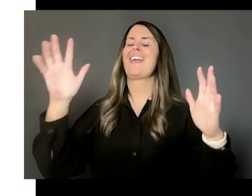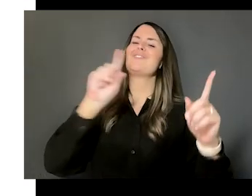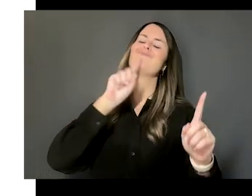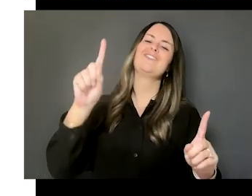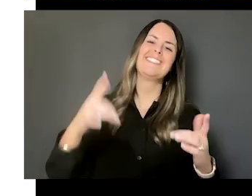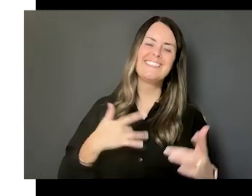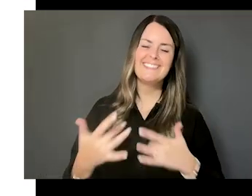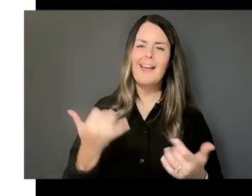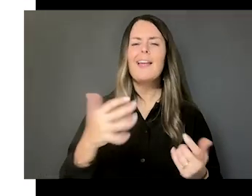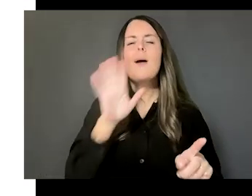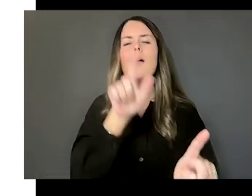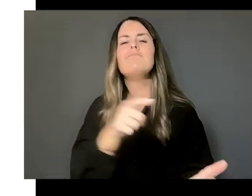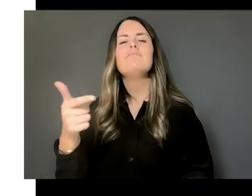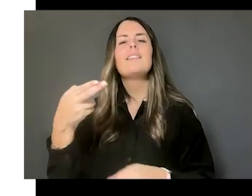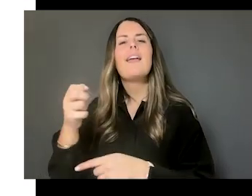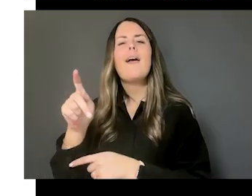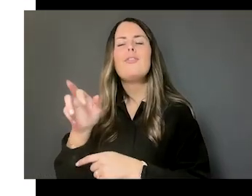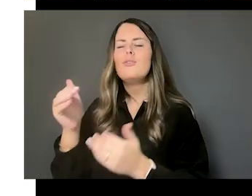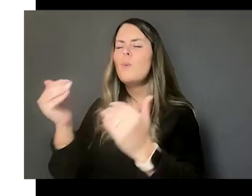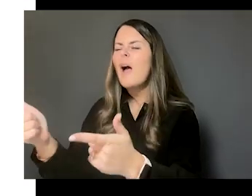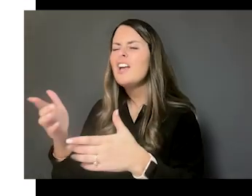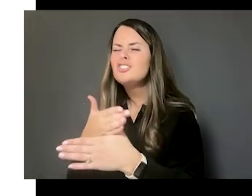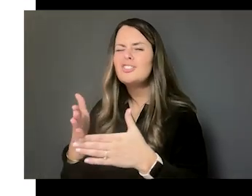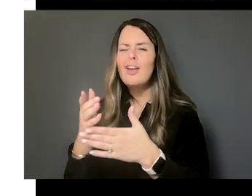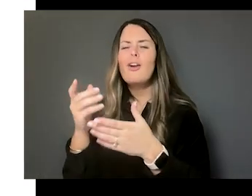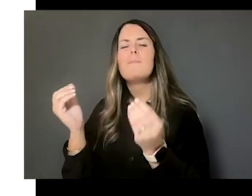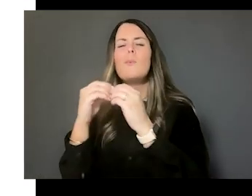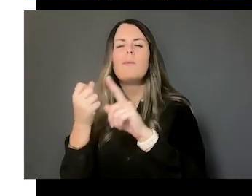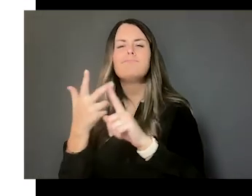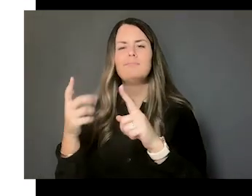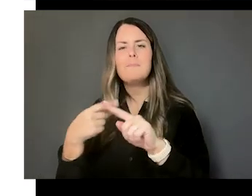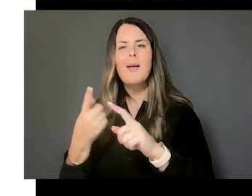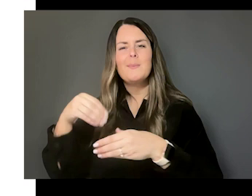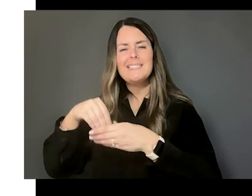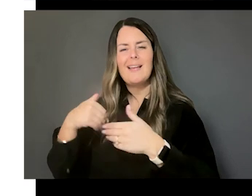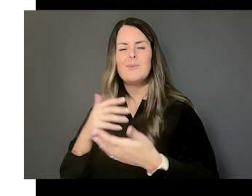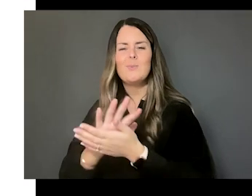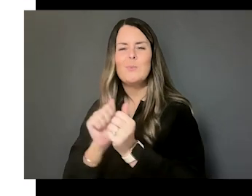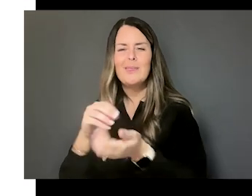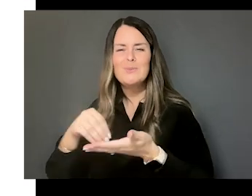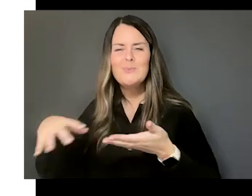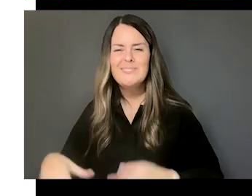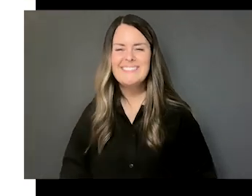I'm gonna let Heather continue to share what's happening inside of our schools with our students. Yes. And